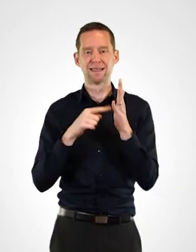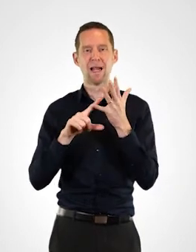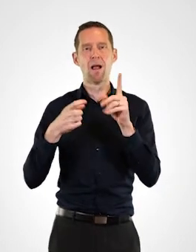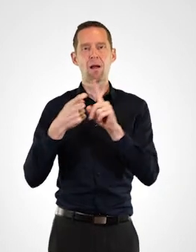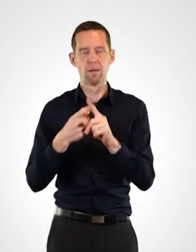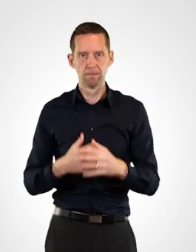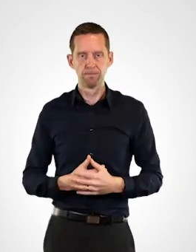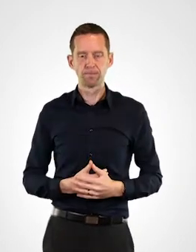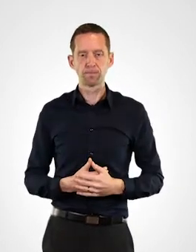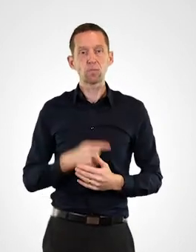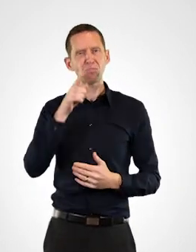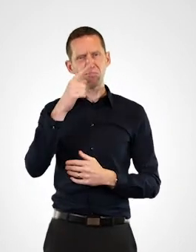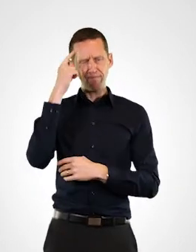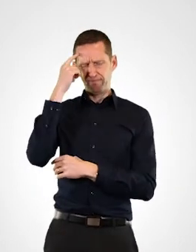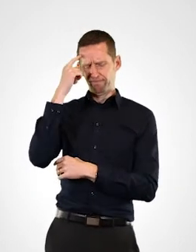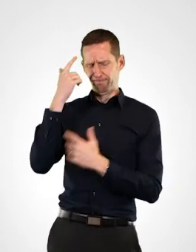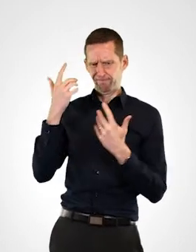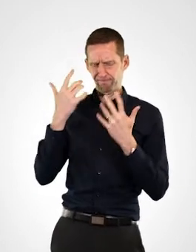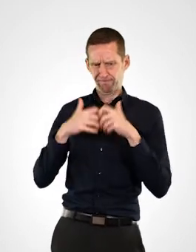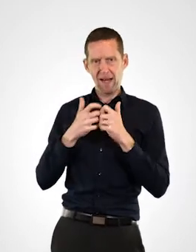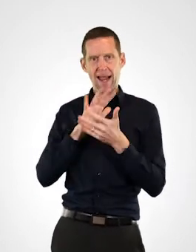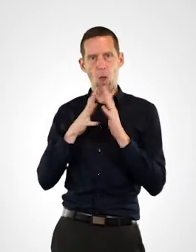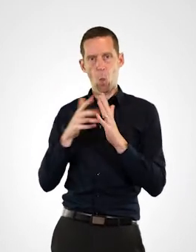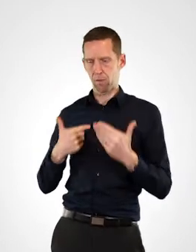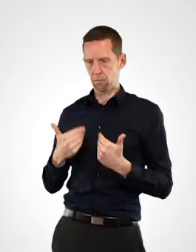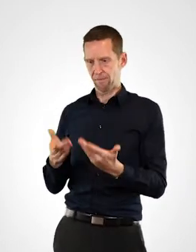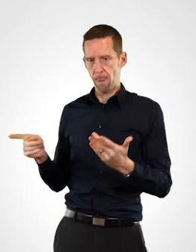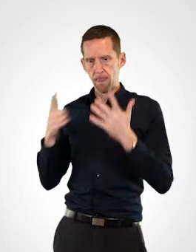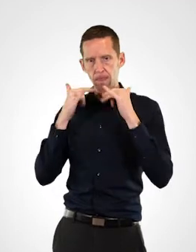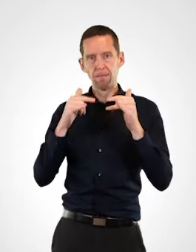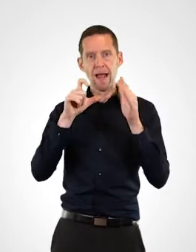So in wondering how we do administer the CASP,